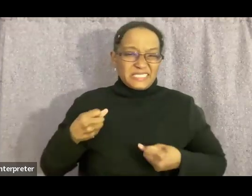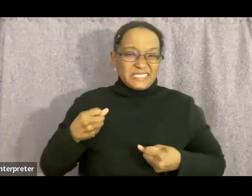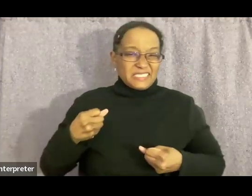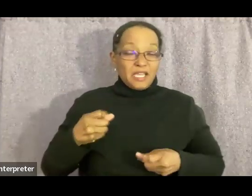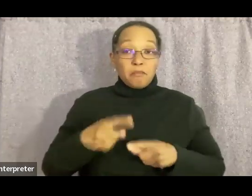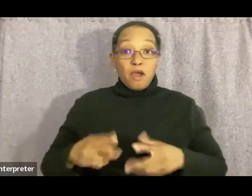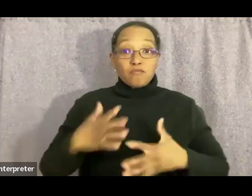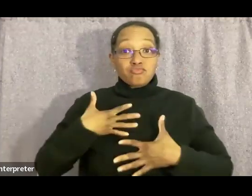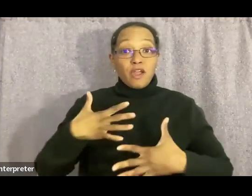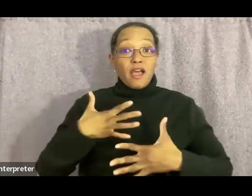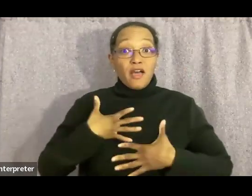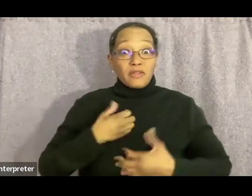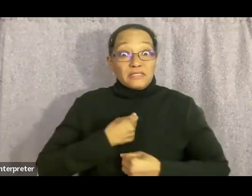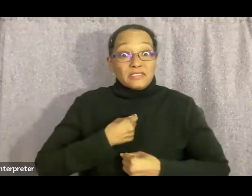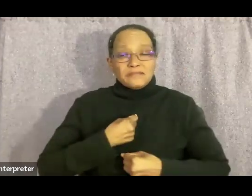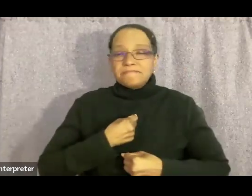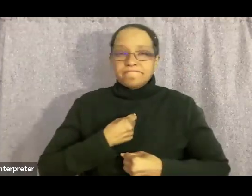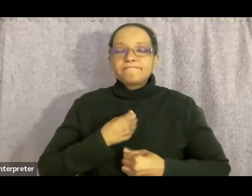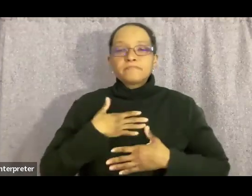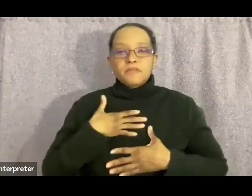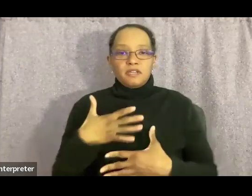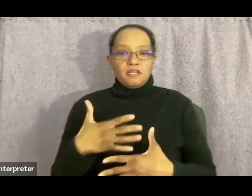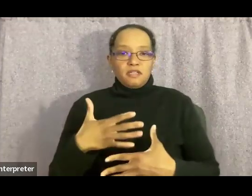So, we've got to be able to do all of that at the same time and breathe.